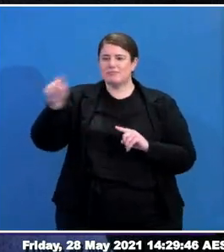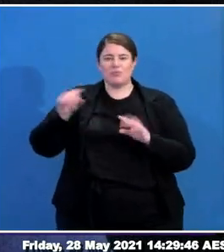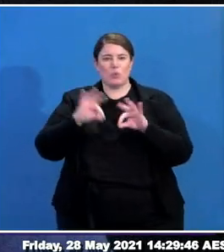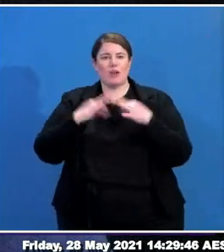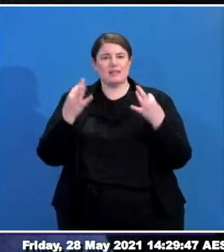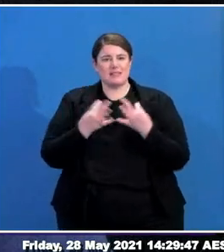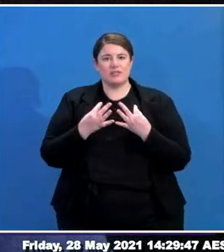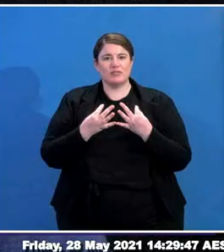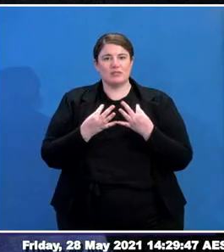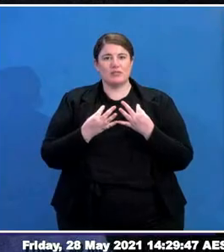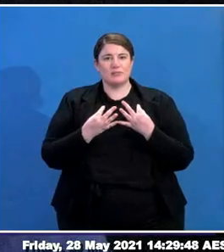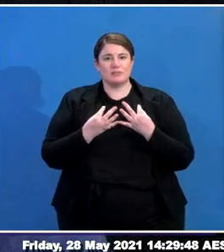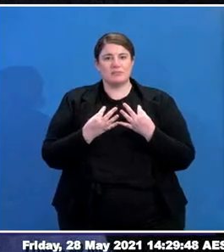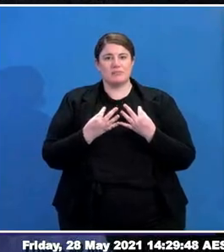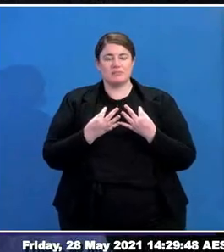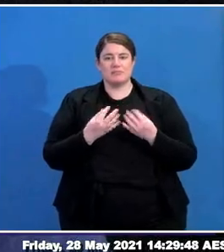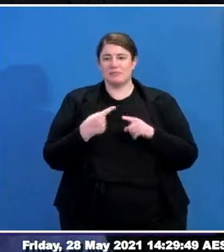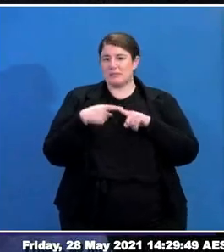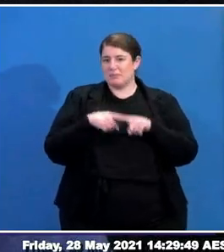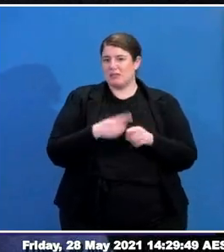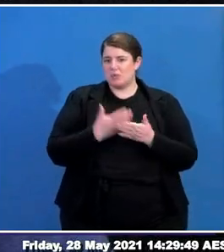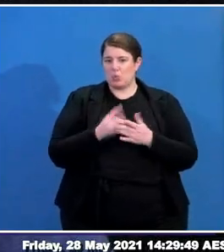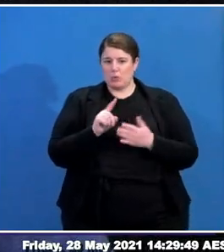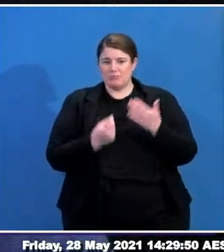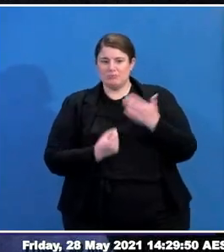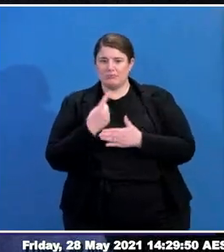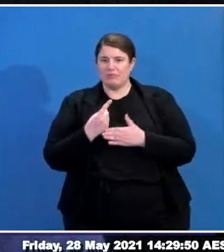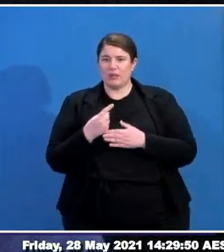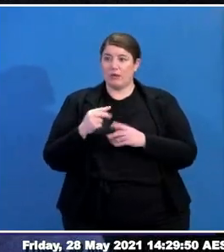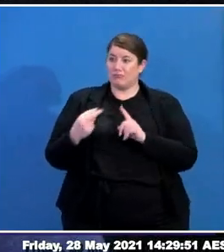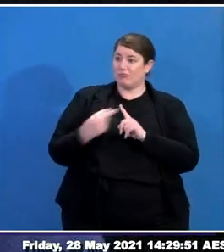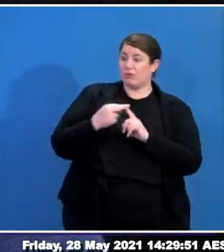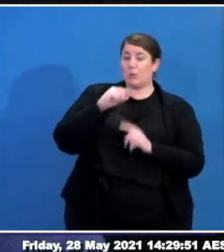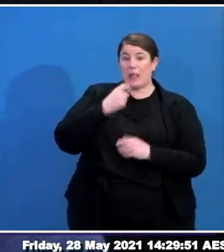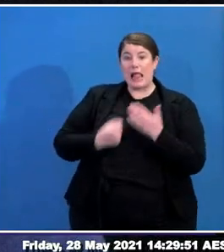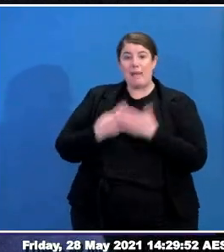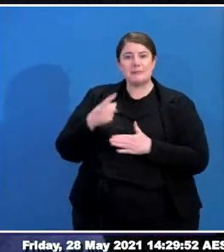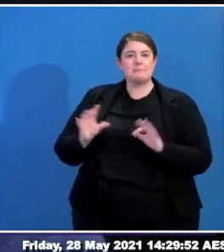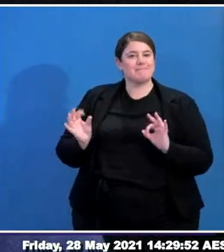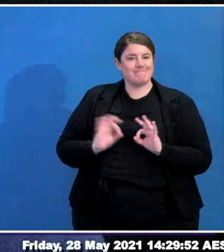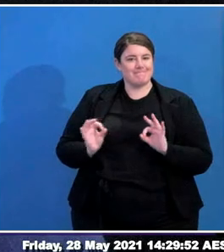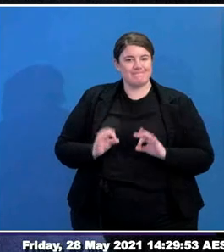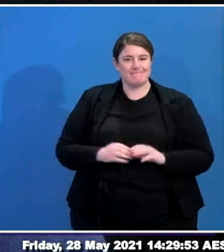less likely to have the conditions in which retaliation can occur.